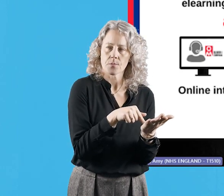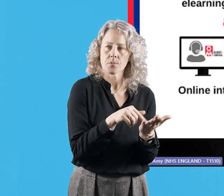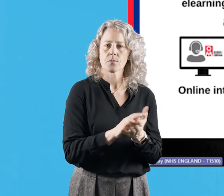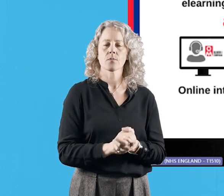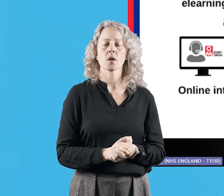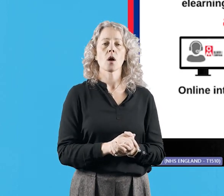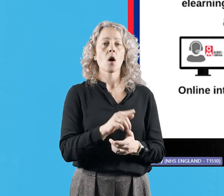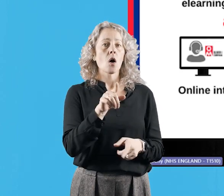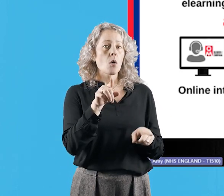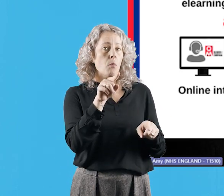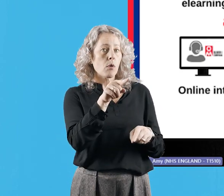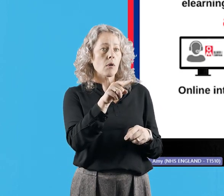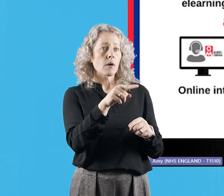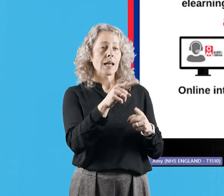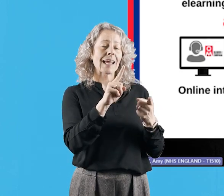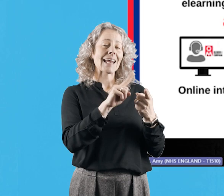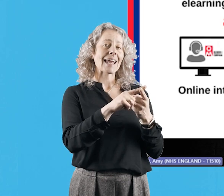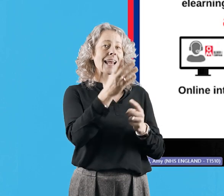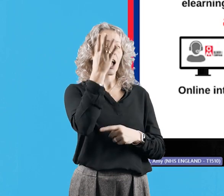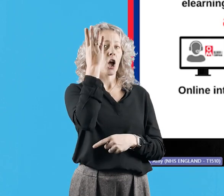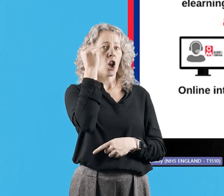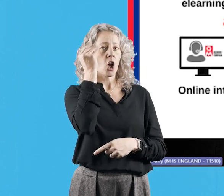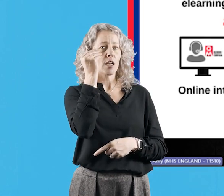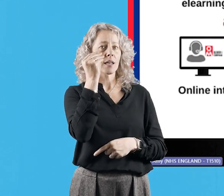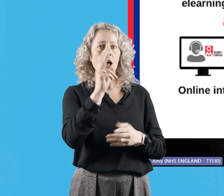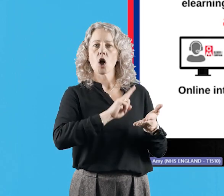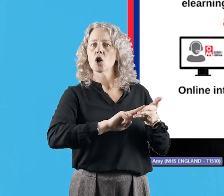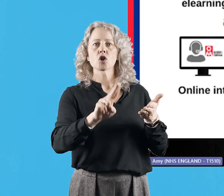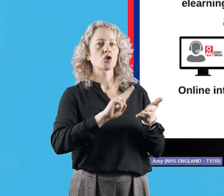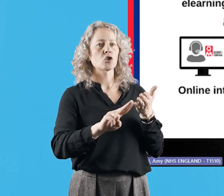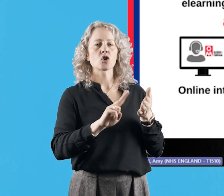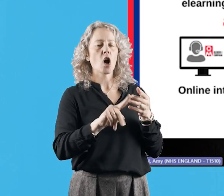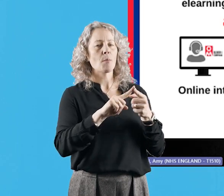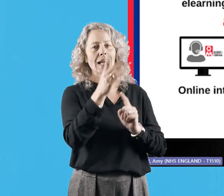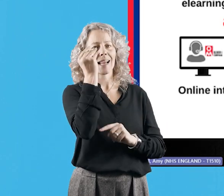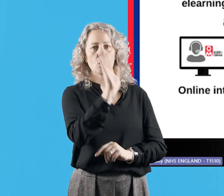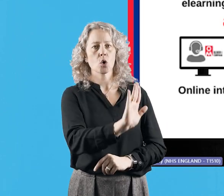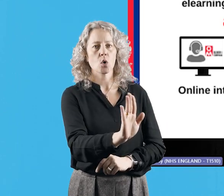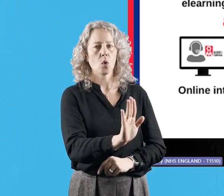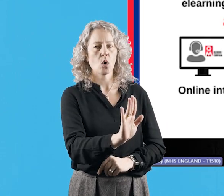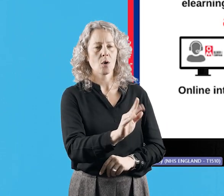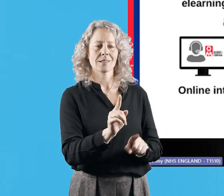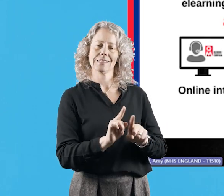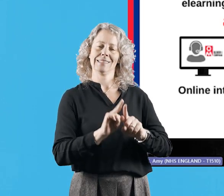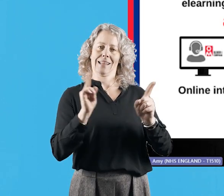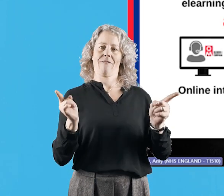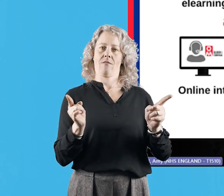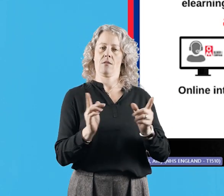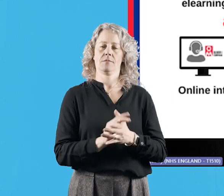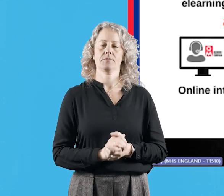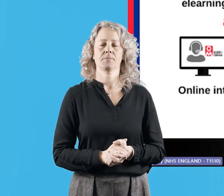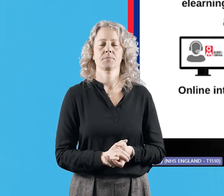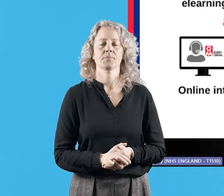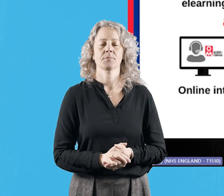to stress that the e-learning it's not your kind of typical eLearning. I'm sure that many of you have done the eLearning on